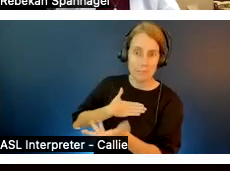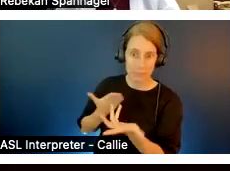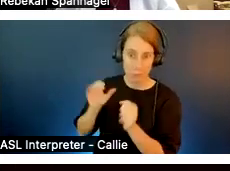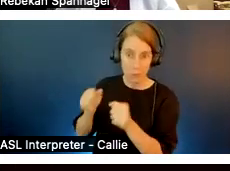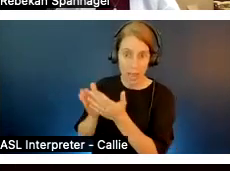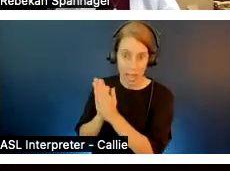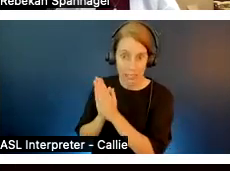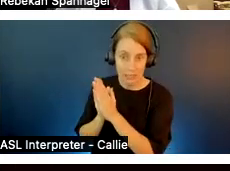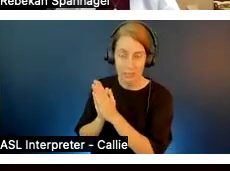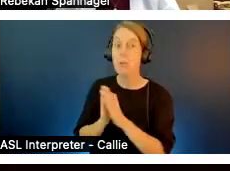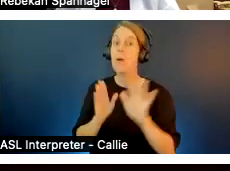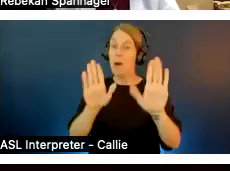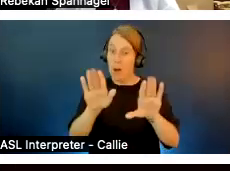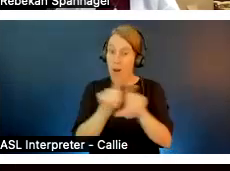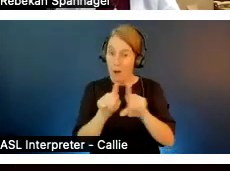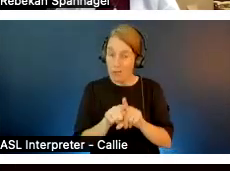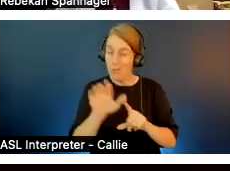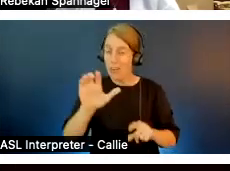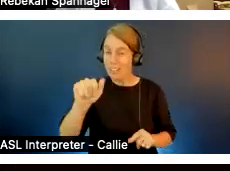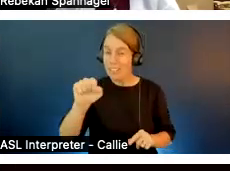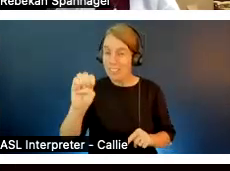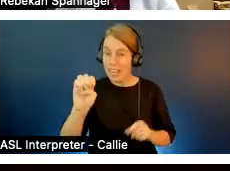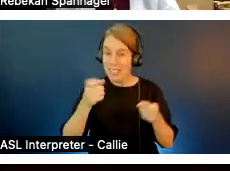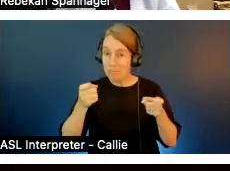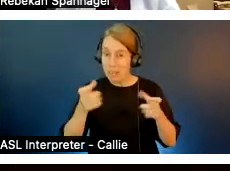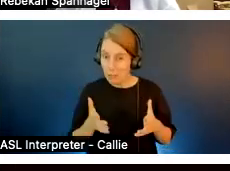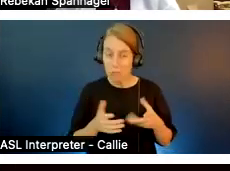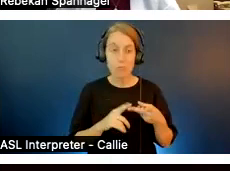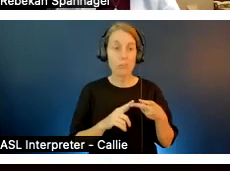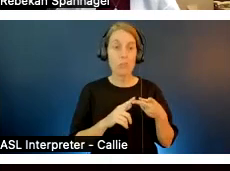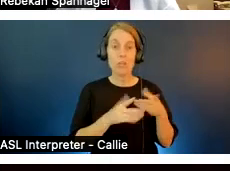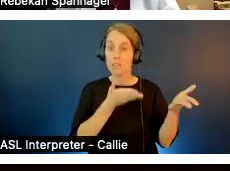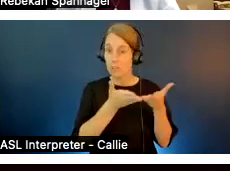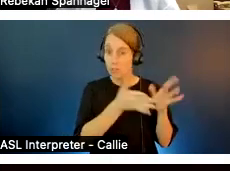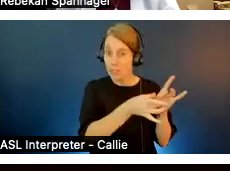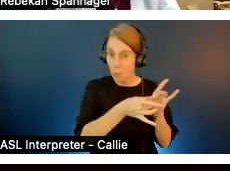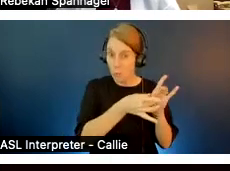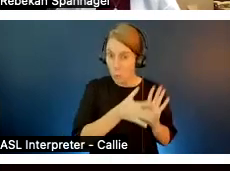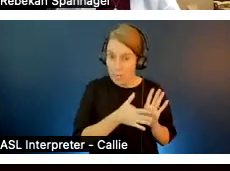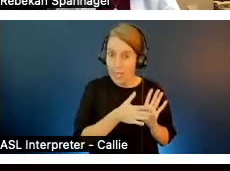your service coordinator and talk with them about what what the state plan look like looks like and